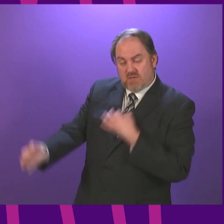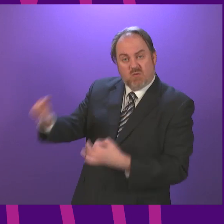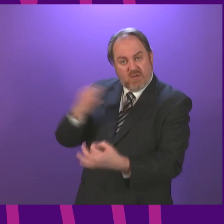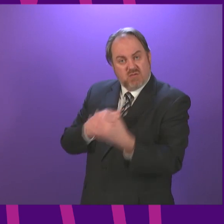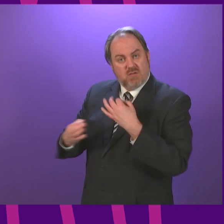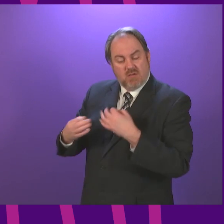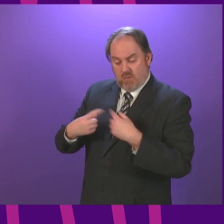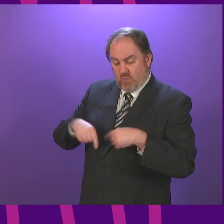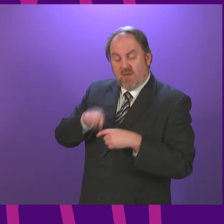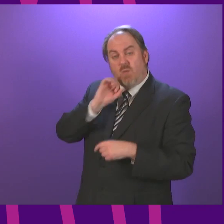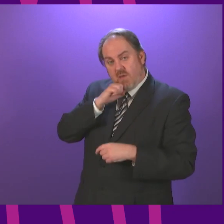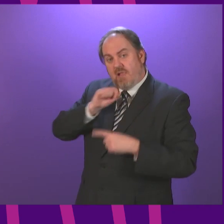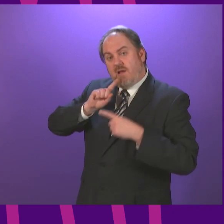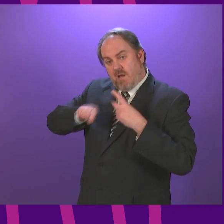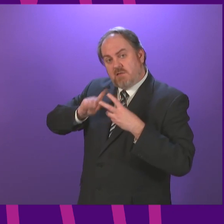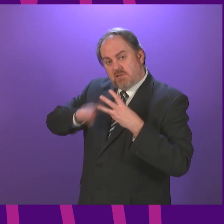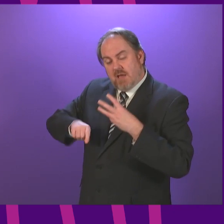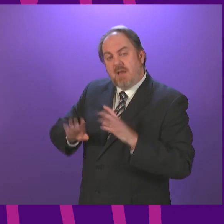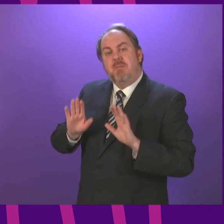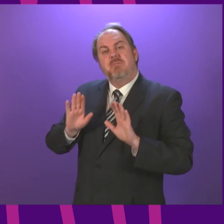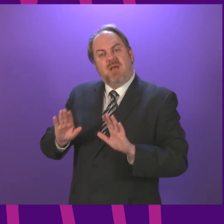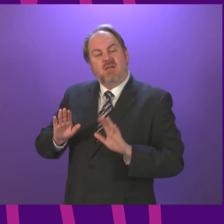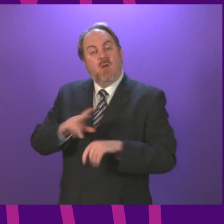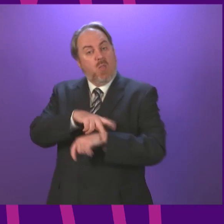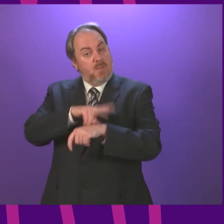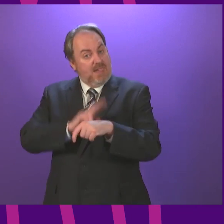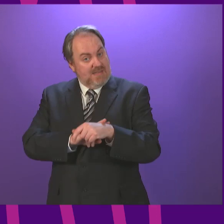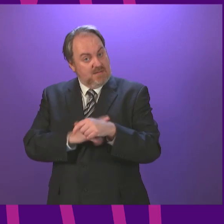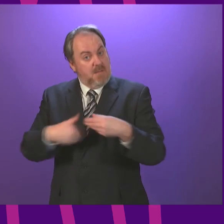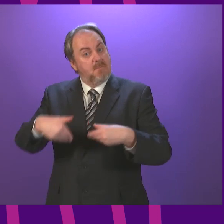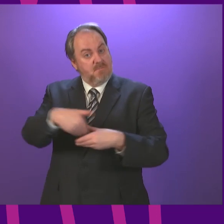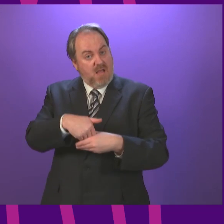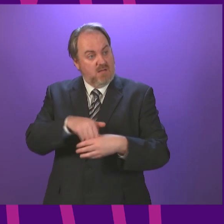What I would also say is that the police are part of our local communities and they will also